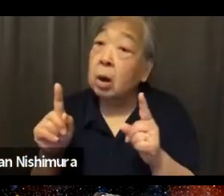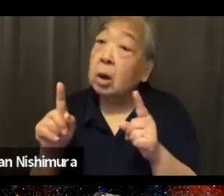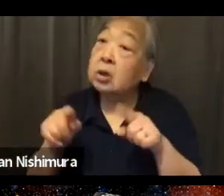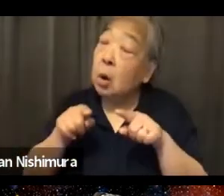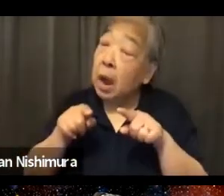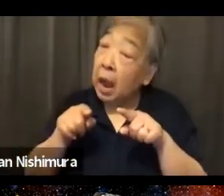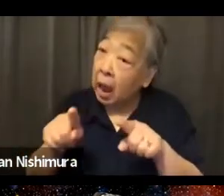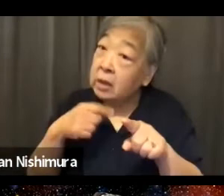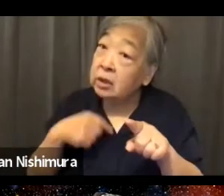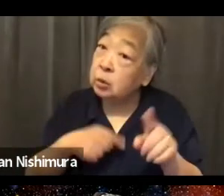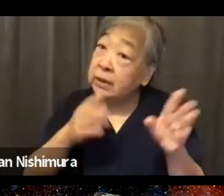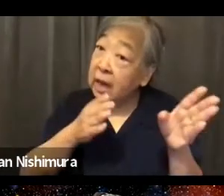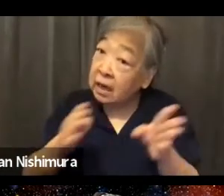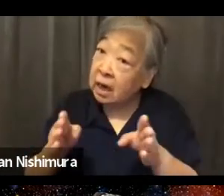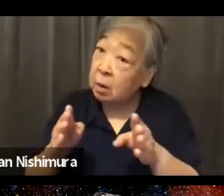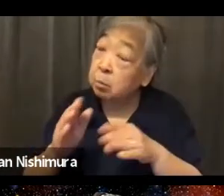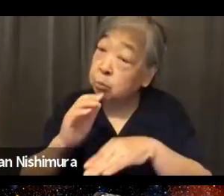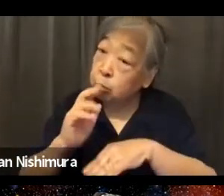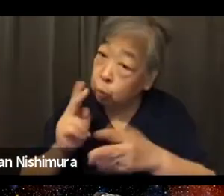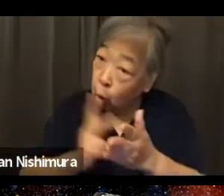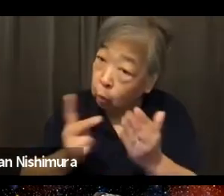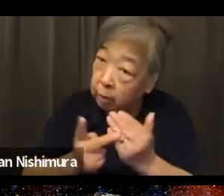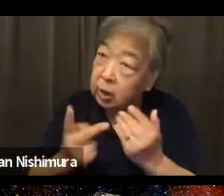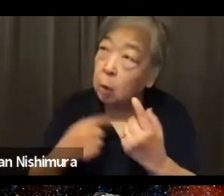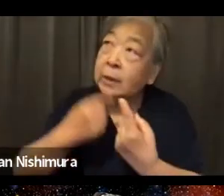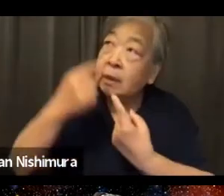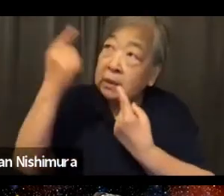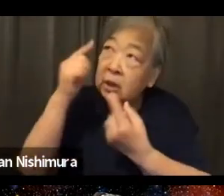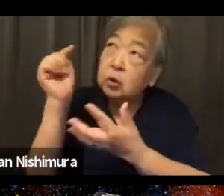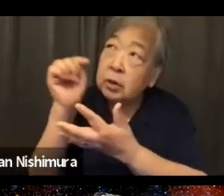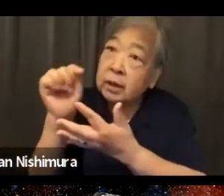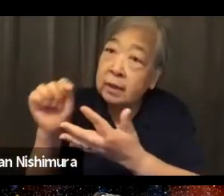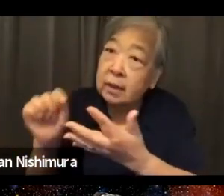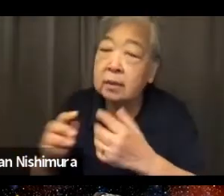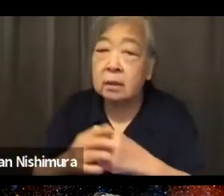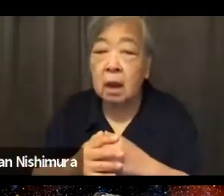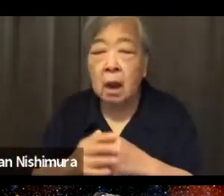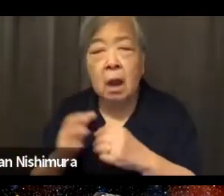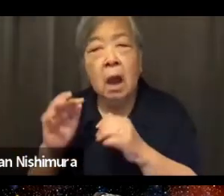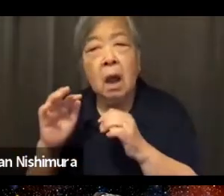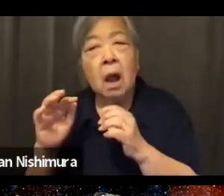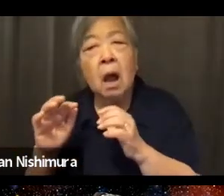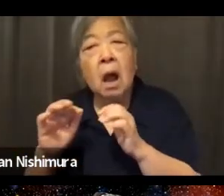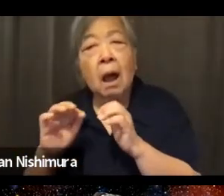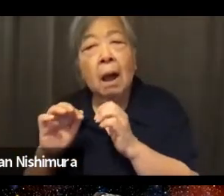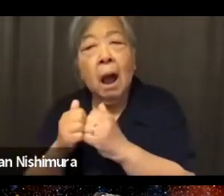pickup programs and thinking about how students can prepare before they start classes so if